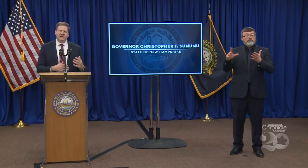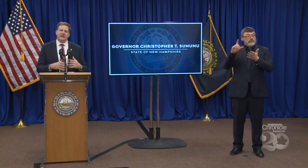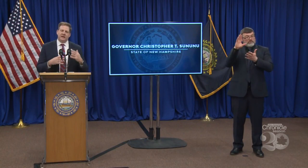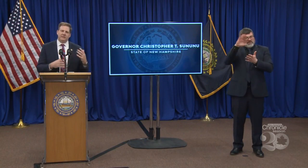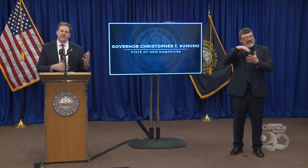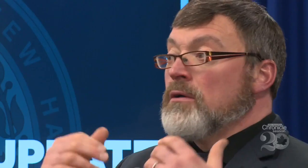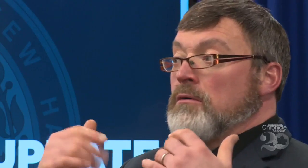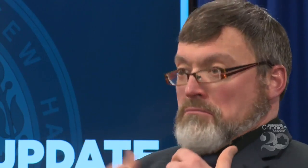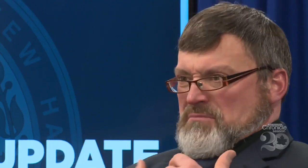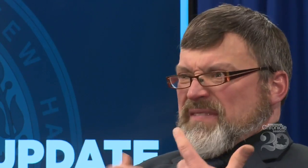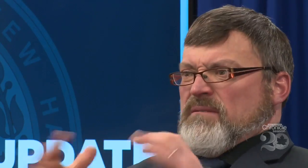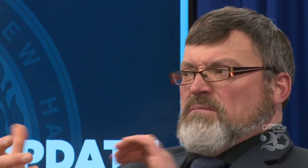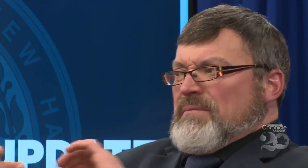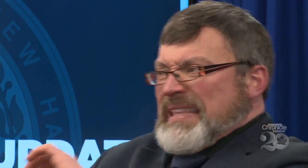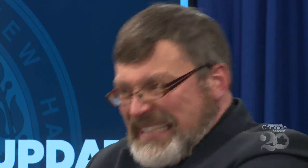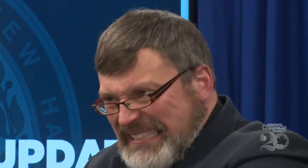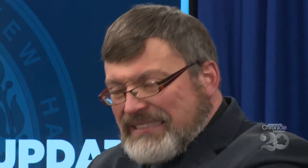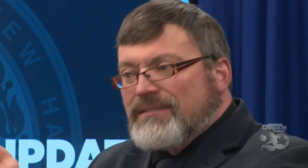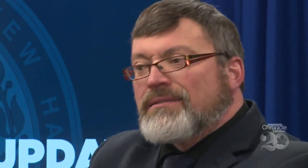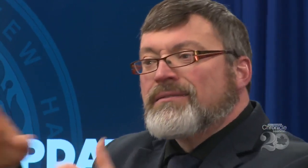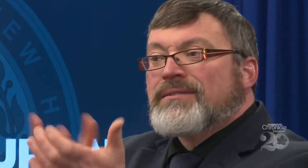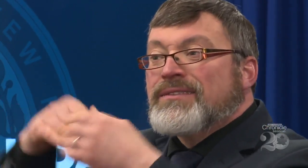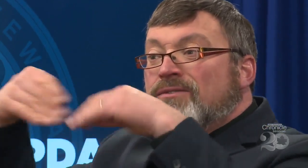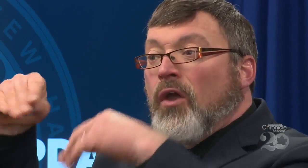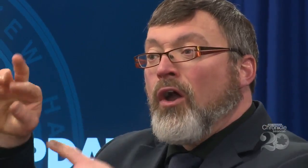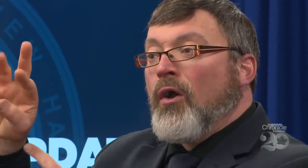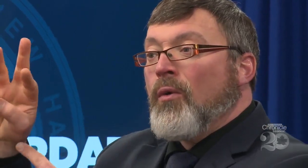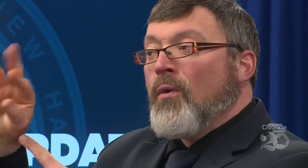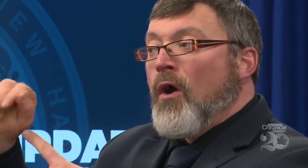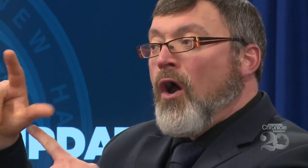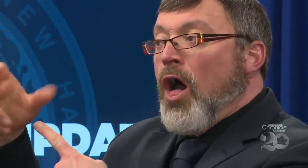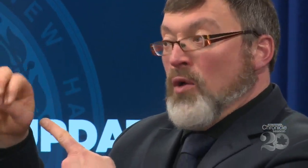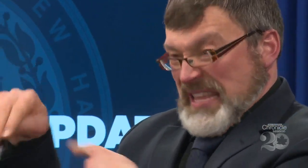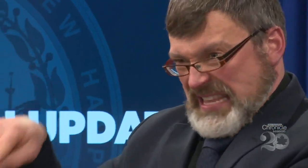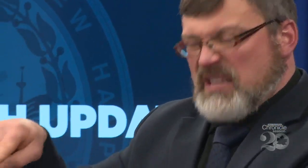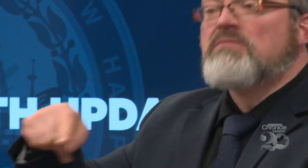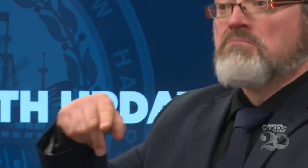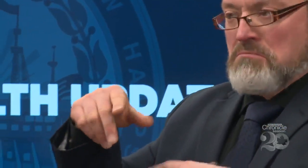BECAUSE THEY WANT TO SERVE THE COUNTR THEY FEEL HONORED AND THEY PROUD TO DO THAT. THAT’S HOW I FEEL.